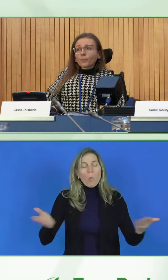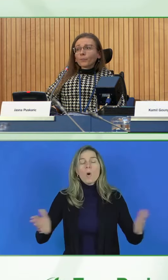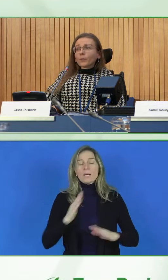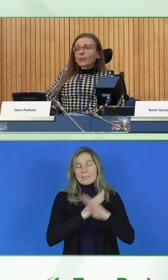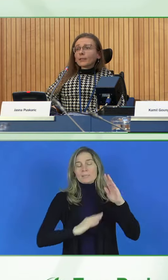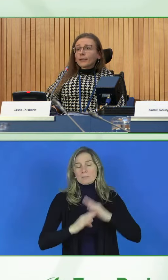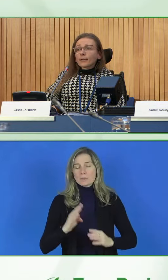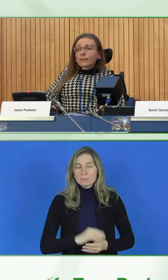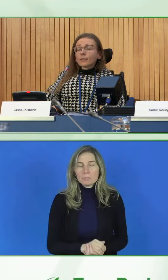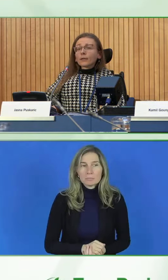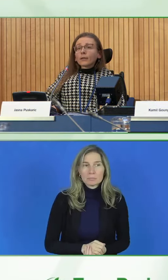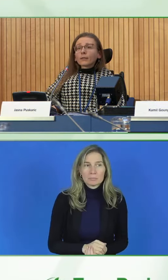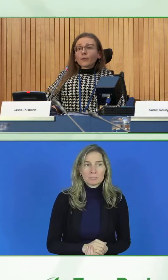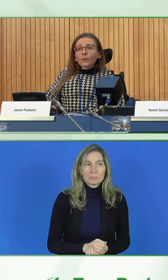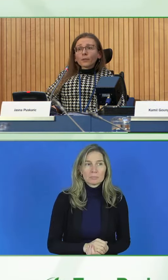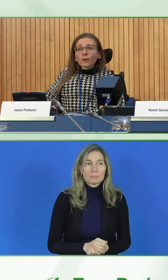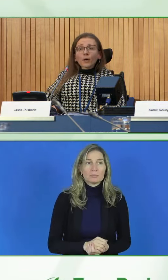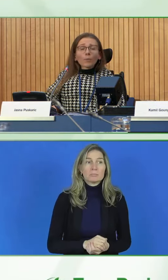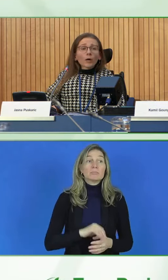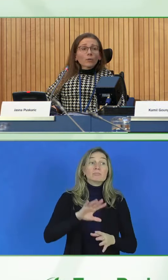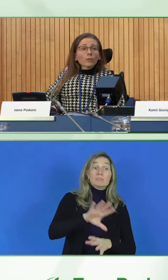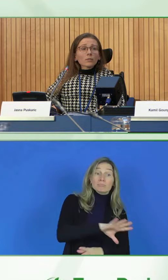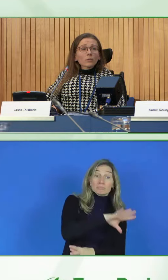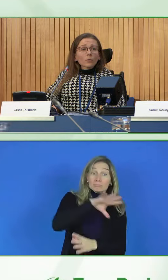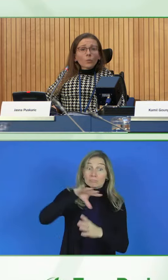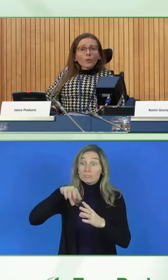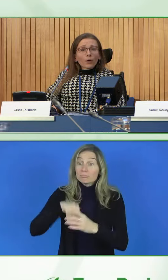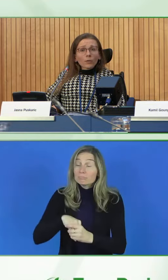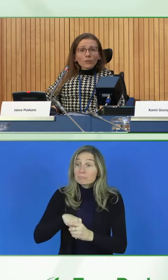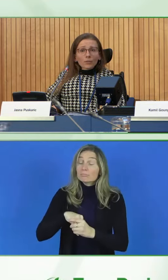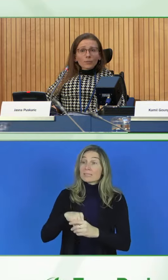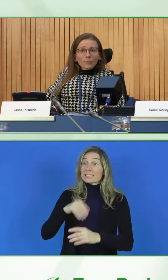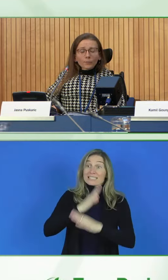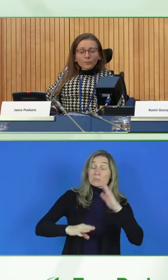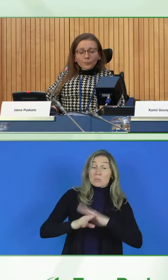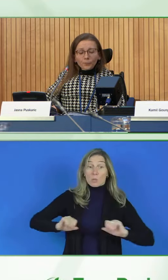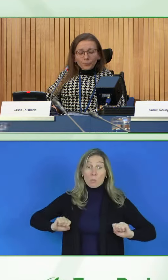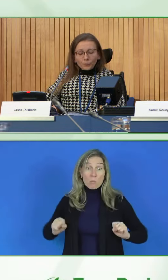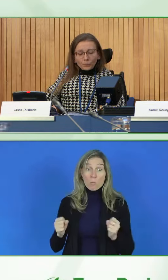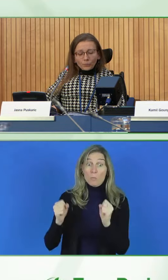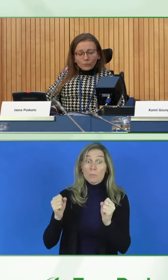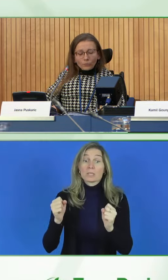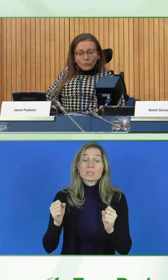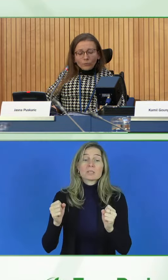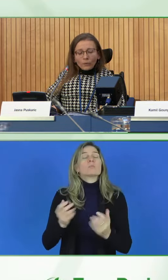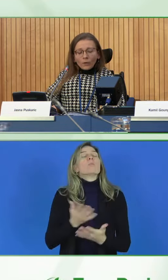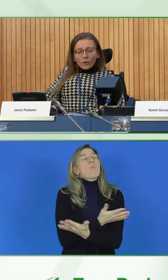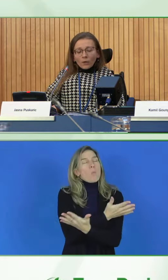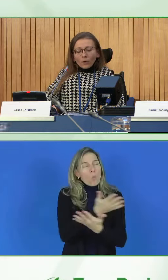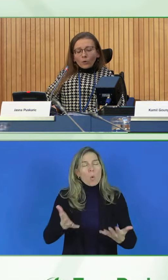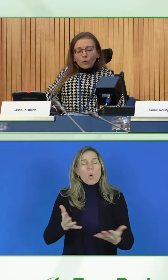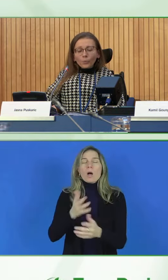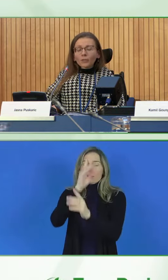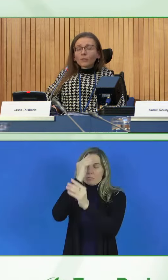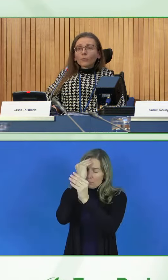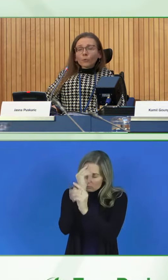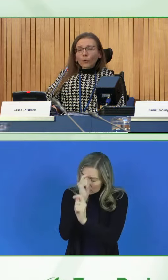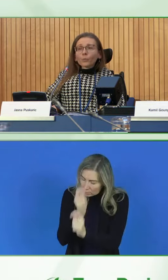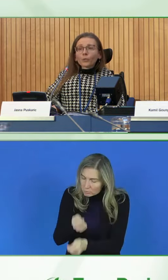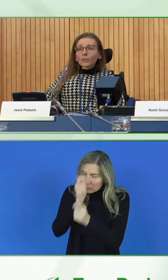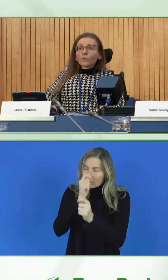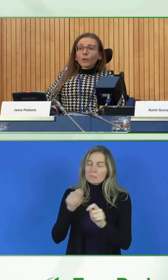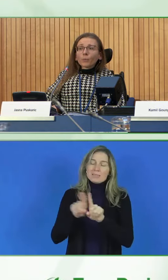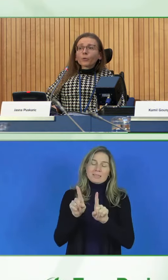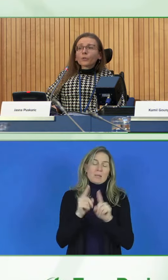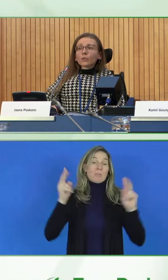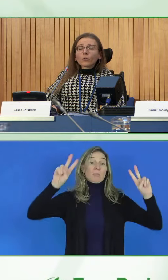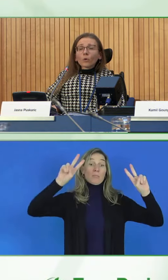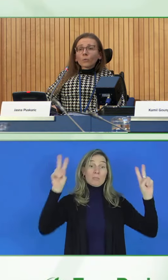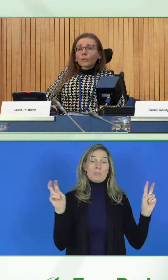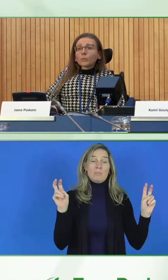It says, "Nothing about us without us." Cooperative members are only